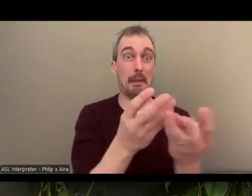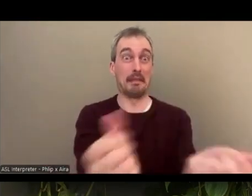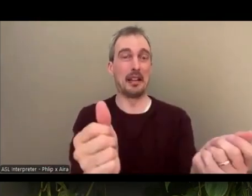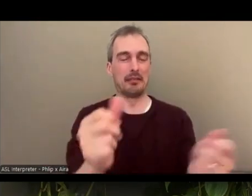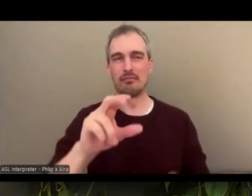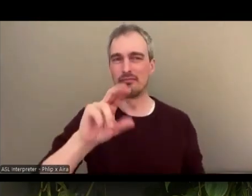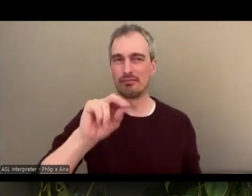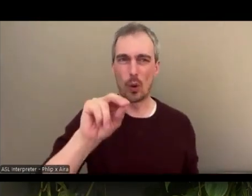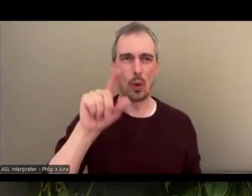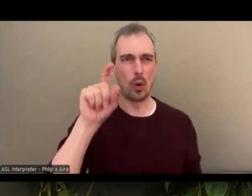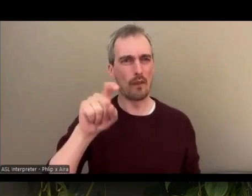To get the most out